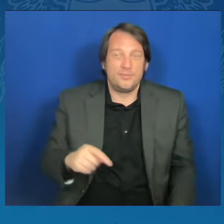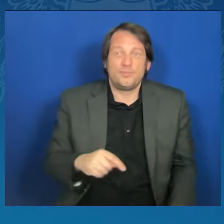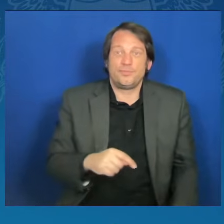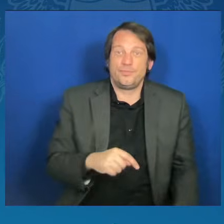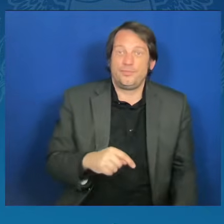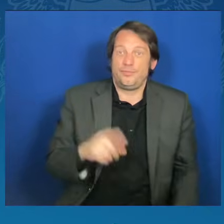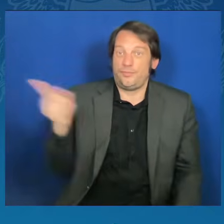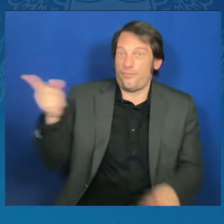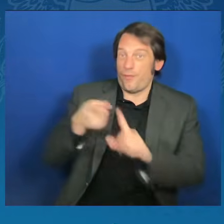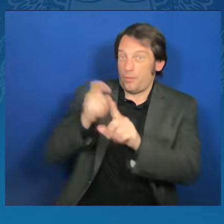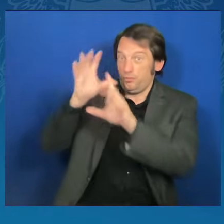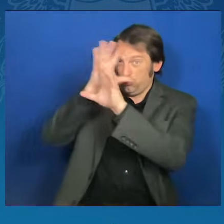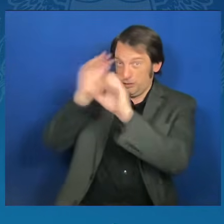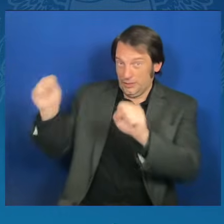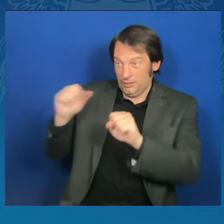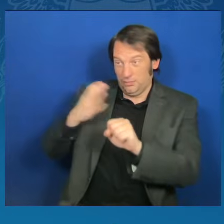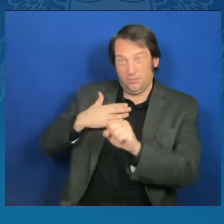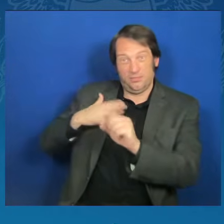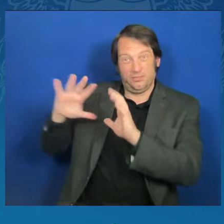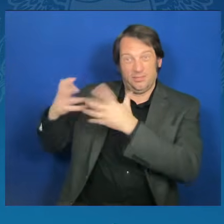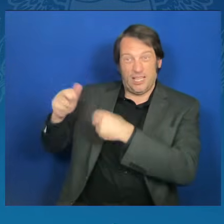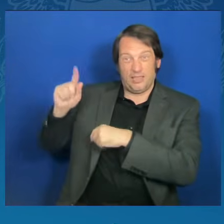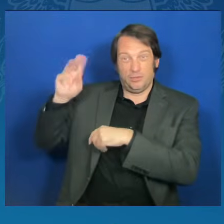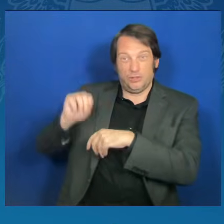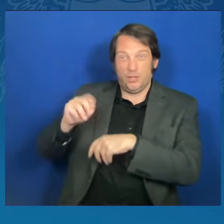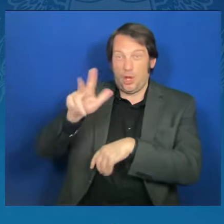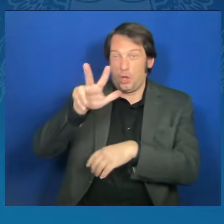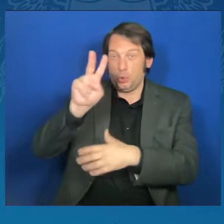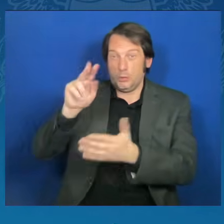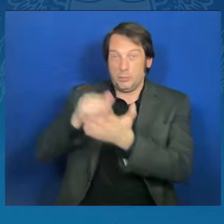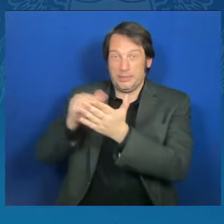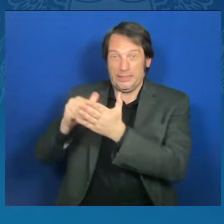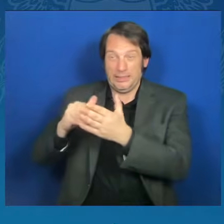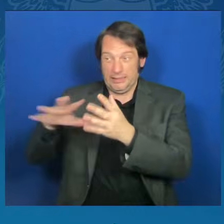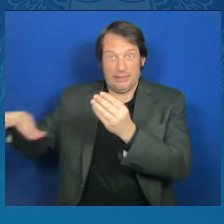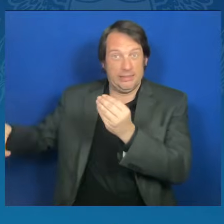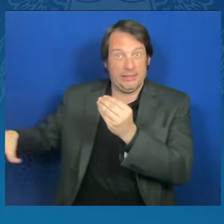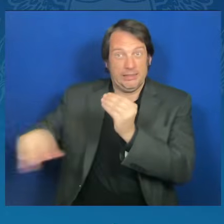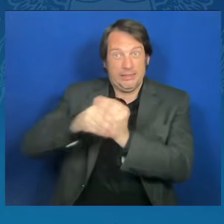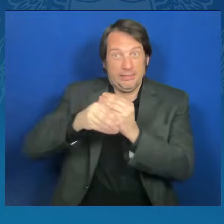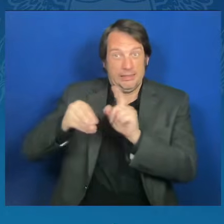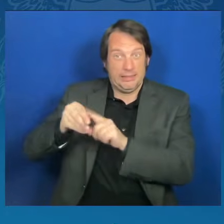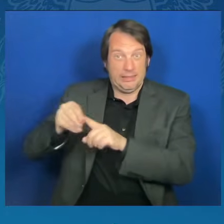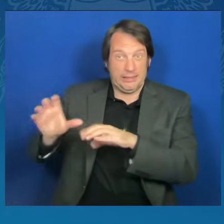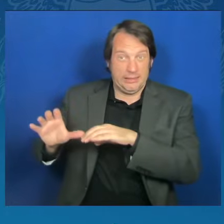the President and our administration matched by $60 million from private sector venture capital partners,